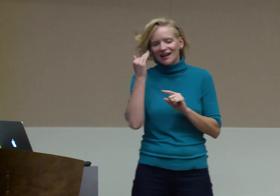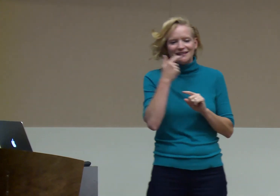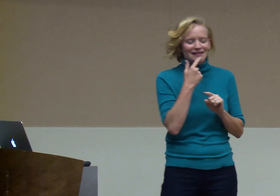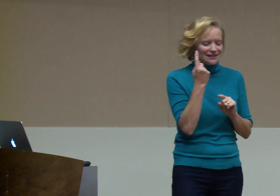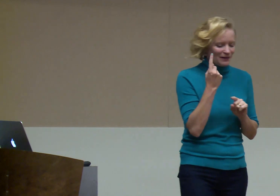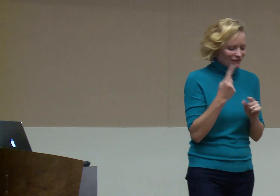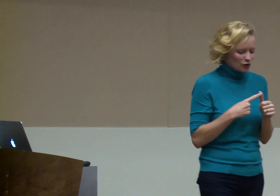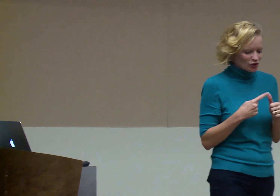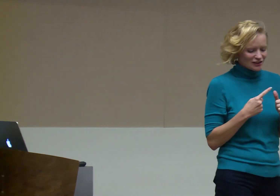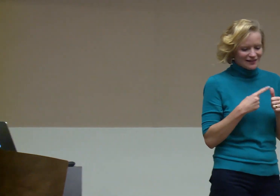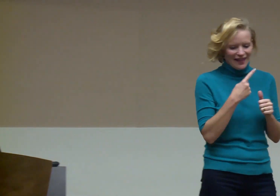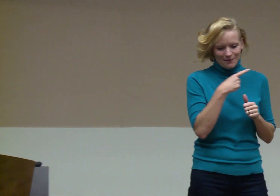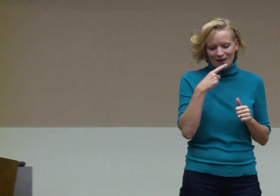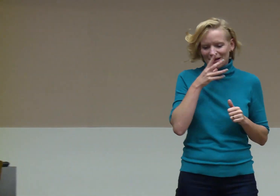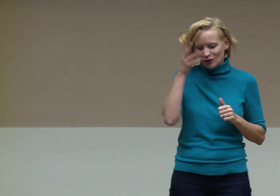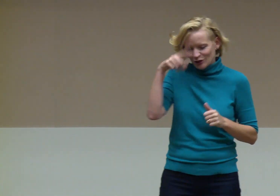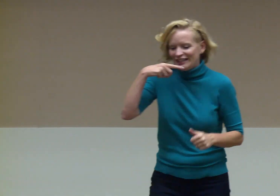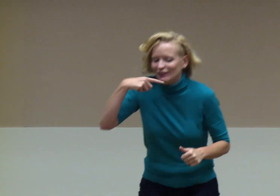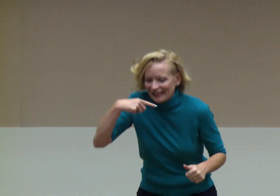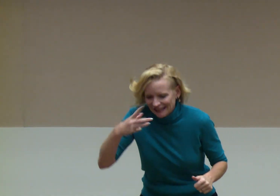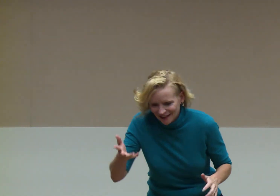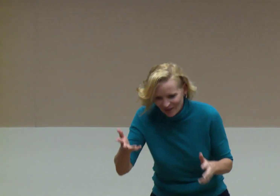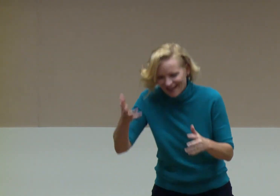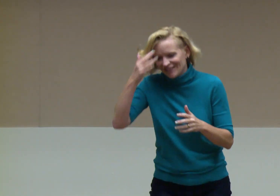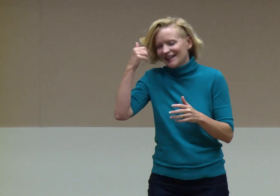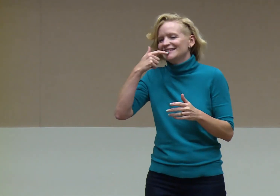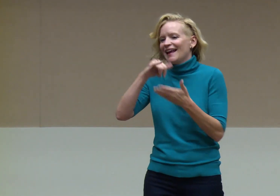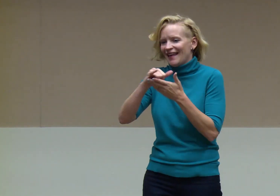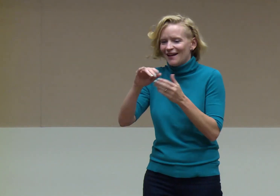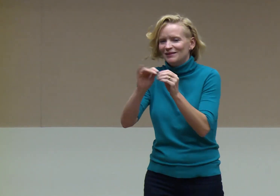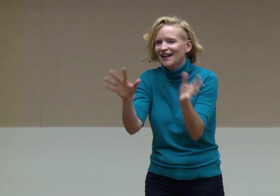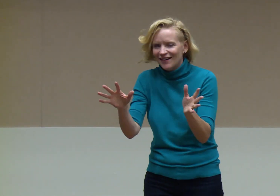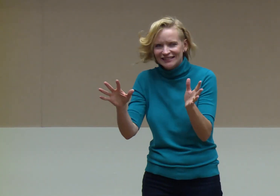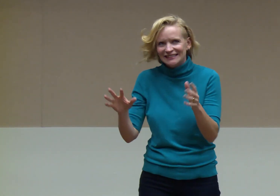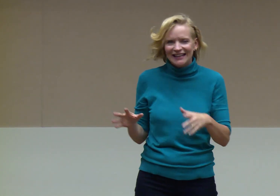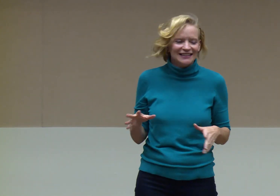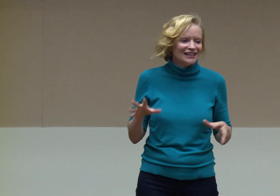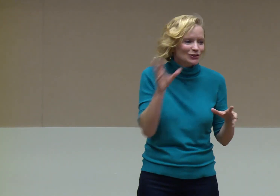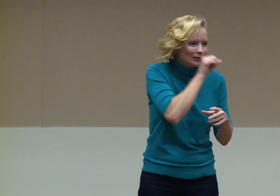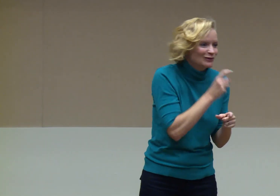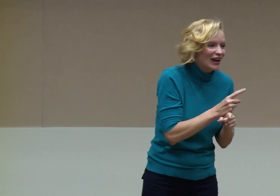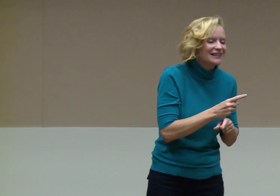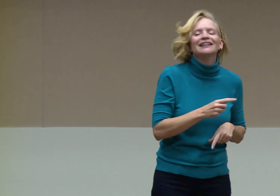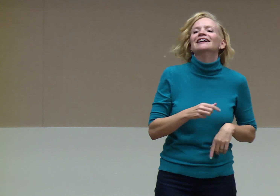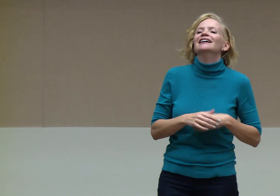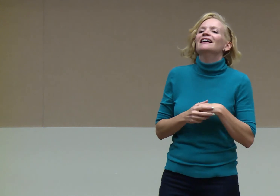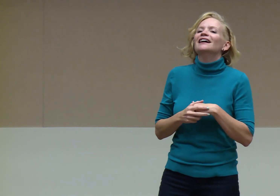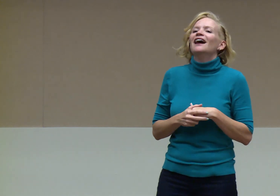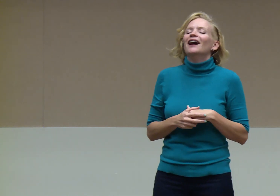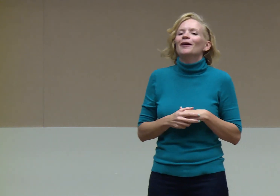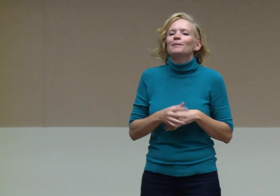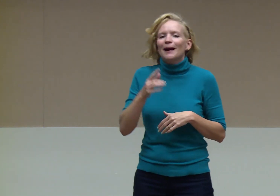Oh, I forgot to say something else first about my parents. They're hearing people. Forgot to tell you that. I mean, if it wasn't obvious enough, you could probably guess it.